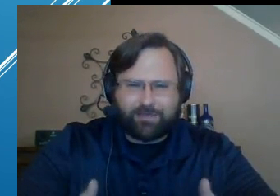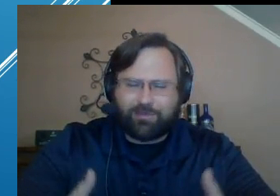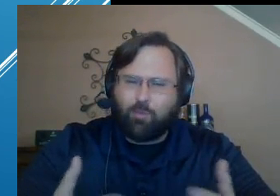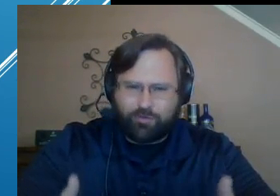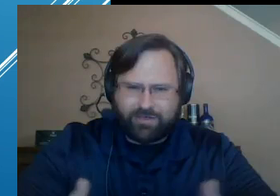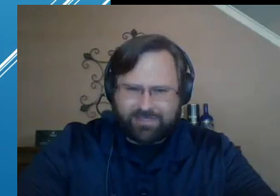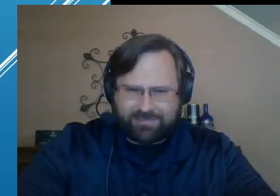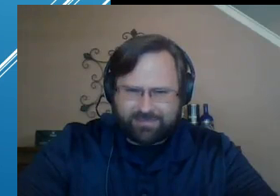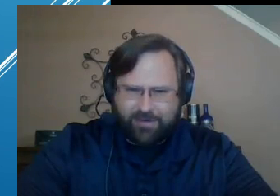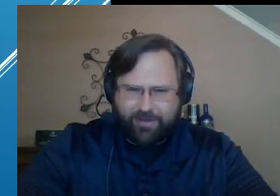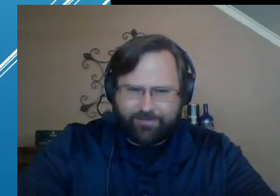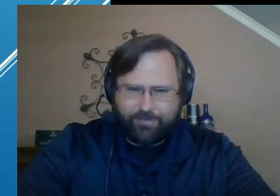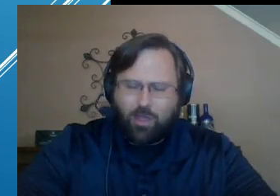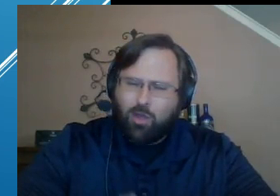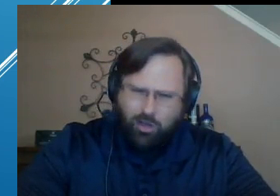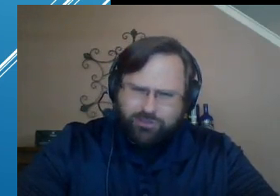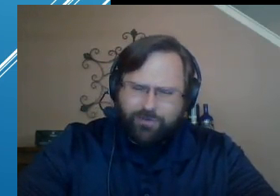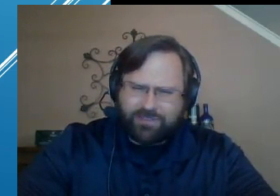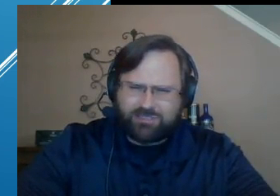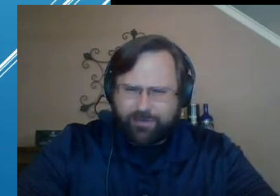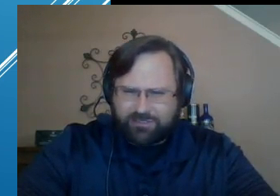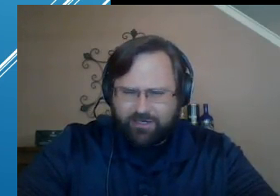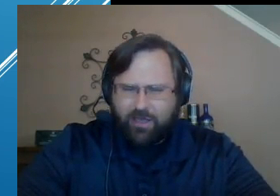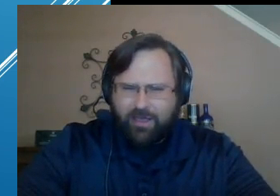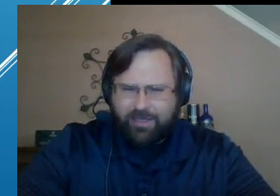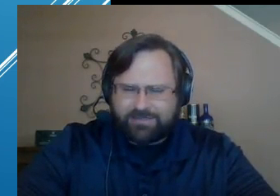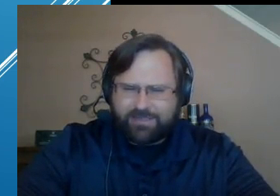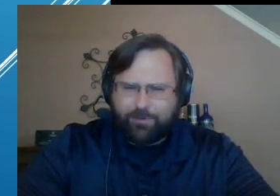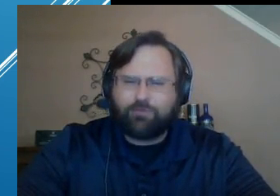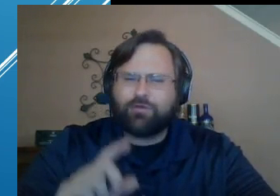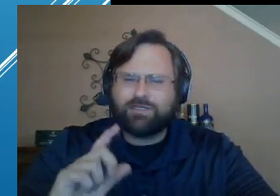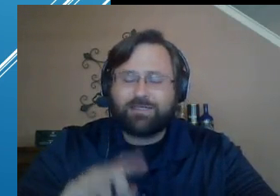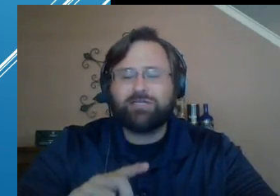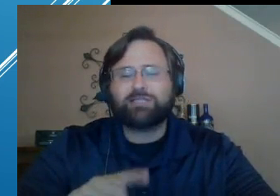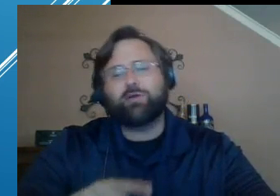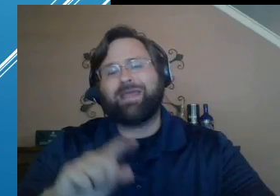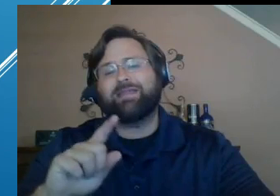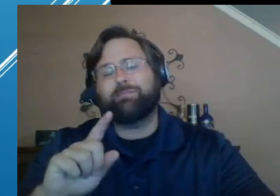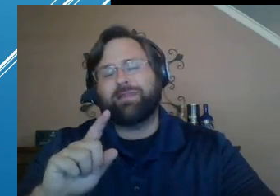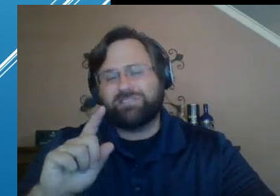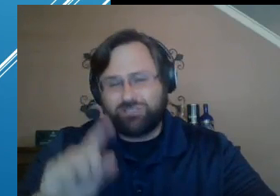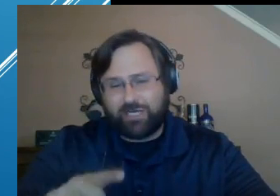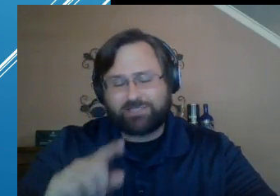something more than is necessary also in this situation it's typical for the subject to remain in the place just